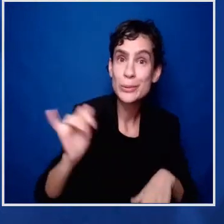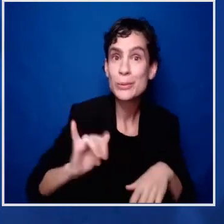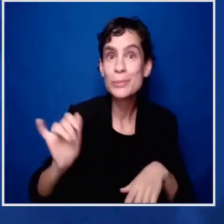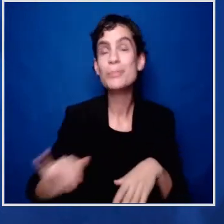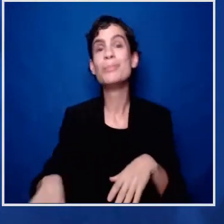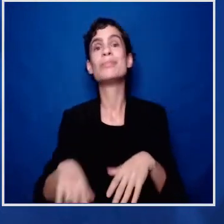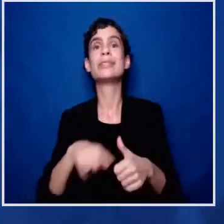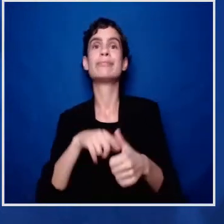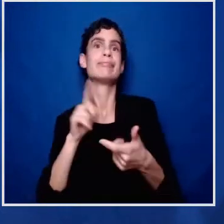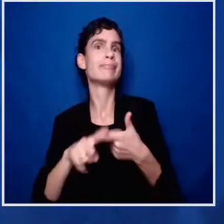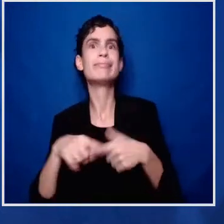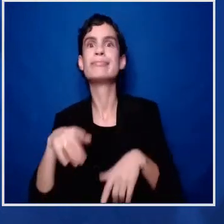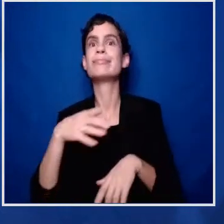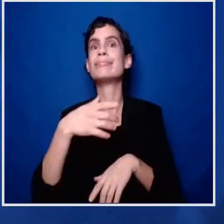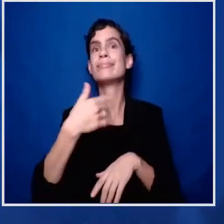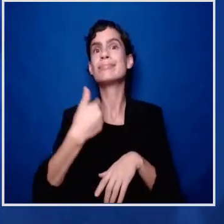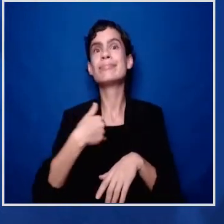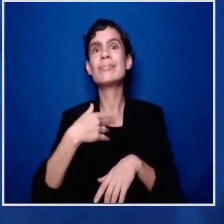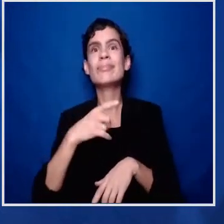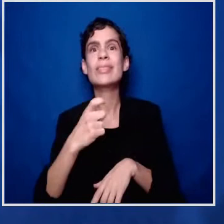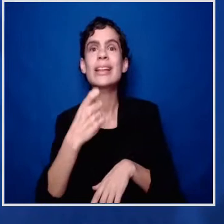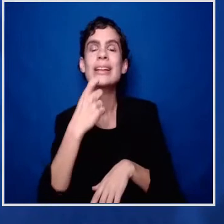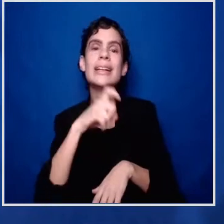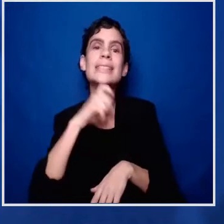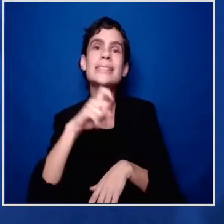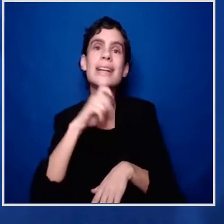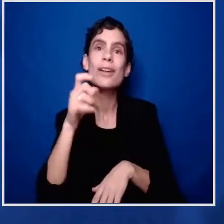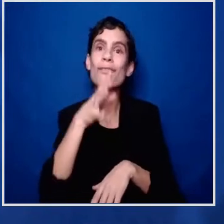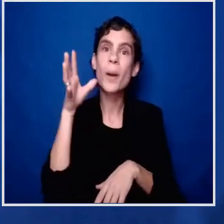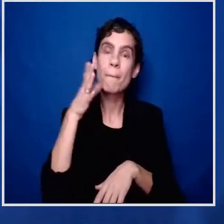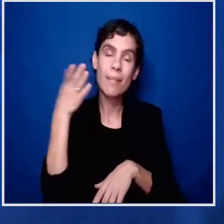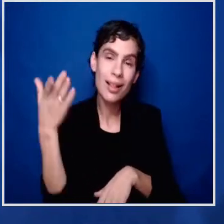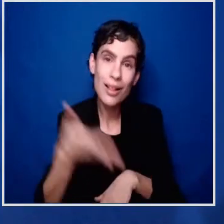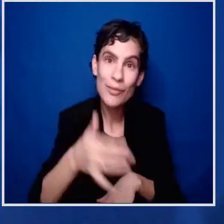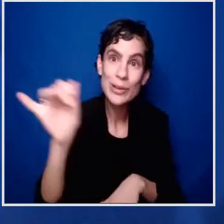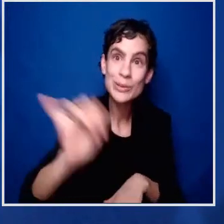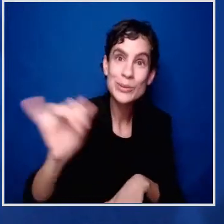OUR MEMBERS AND BUSINESSES.